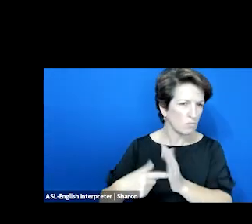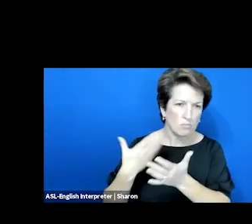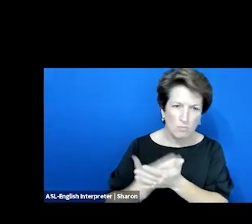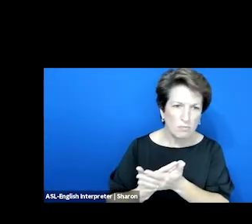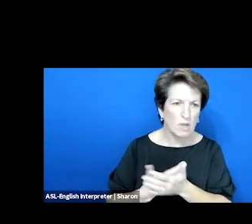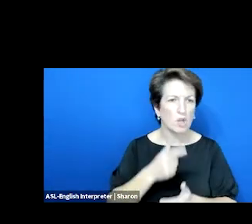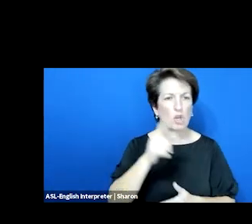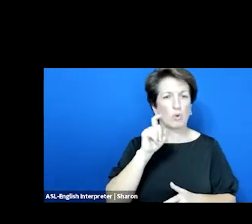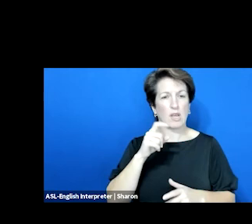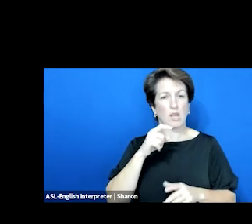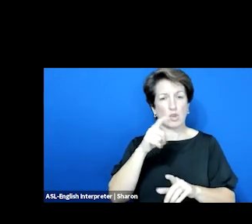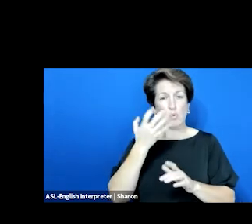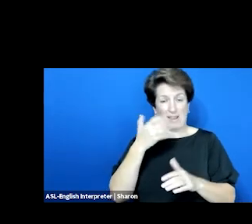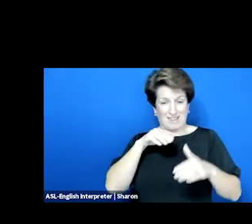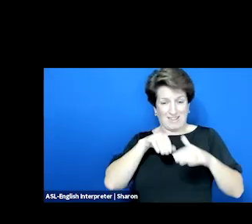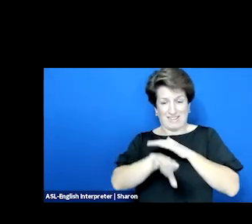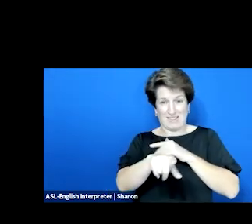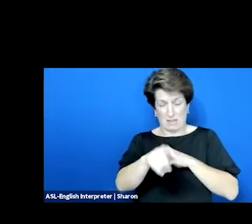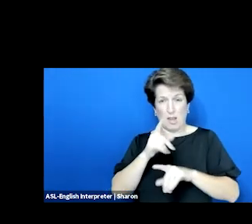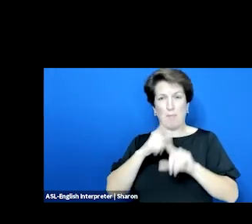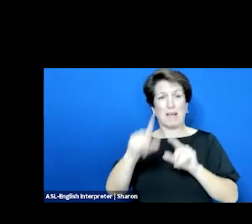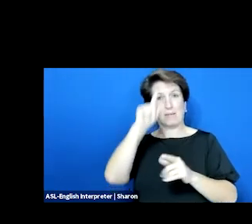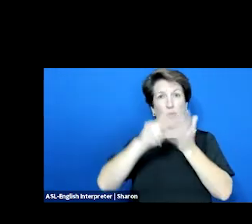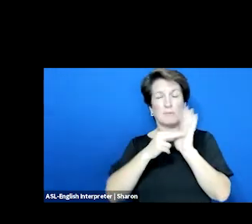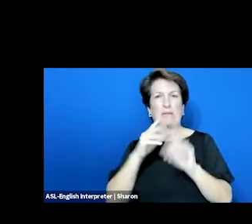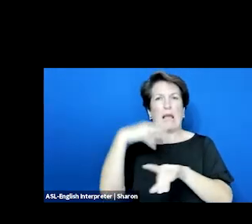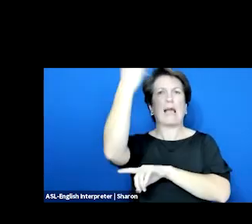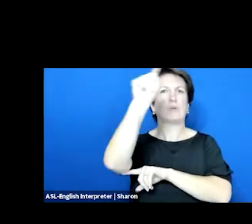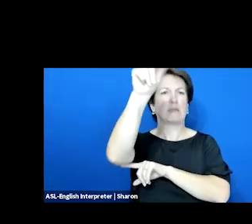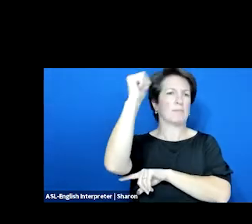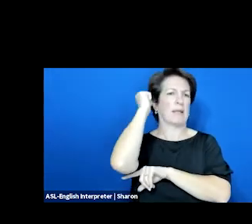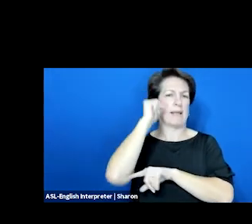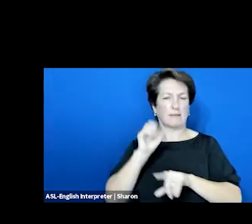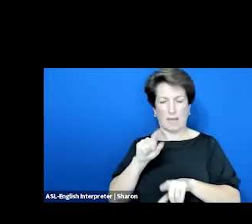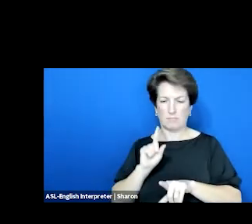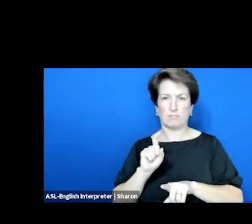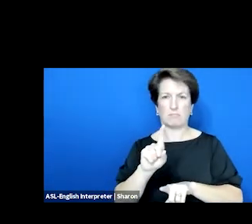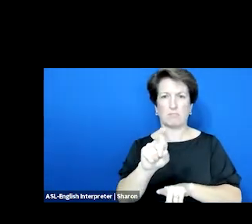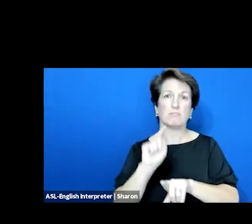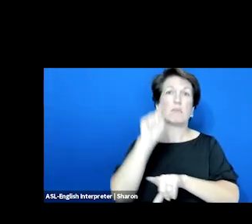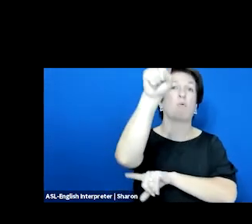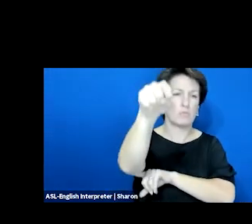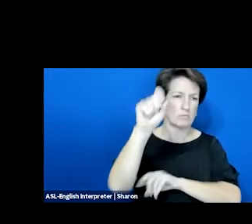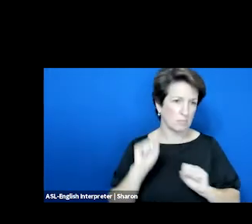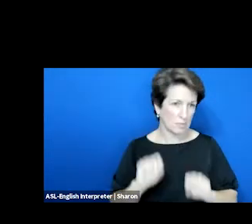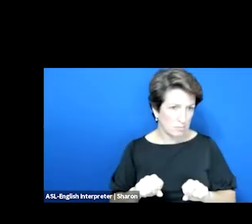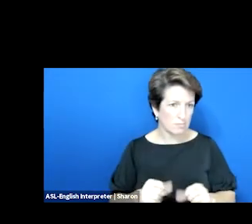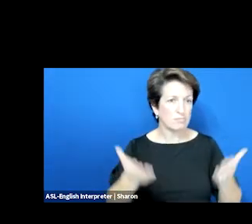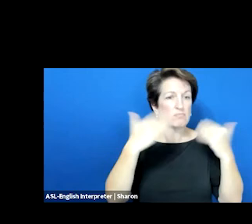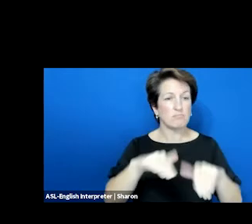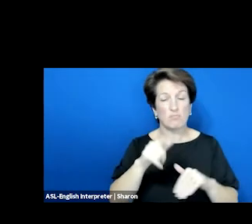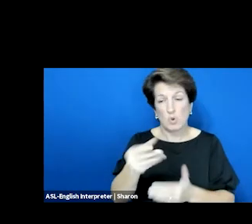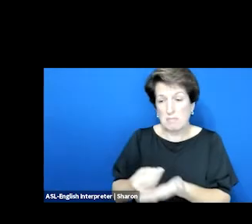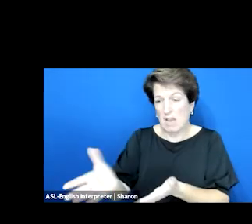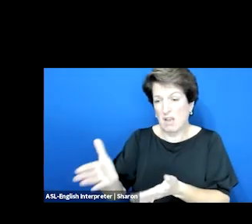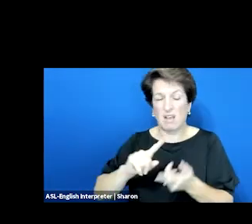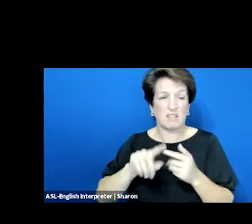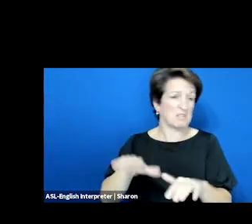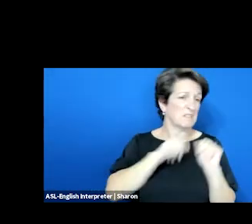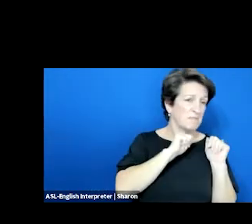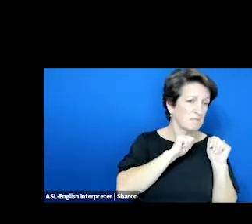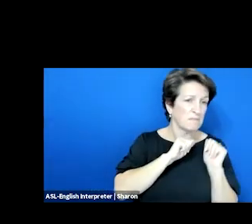you are under 12, under the age of 18 and entering an